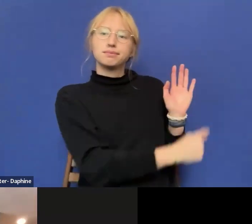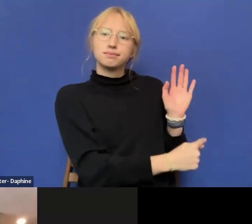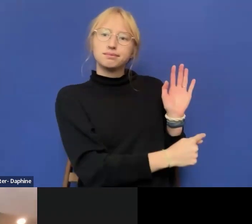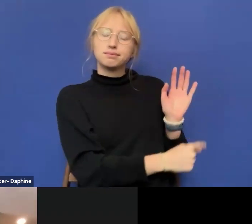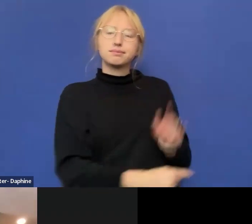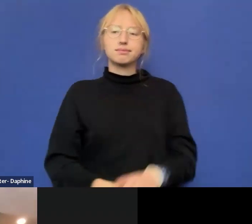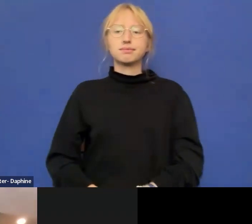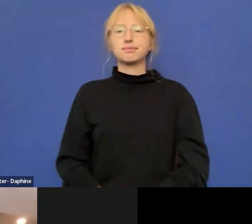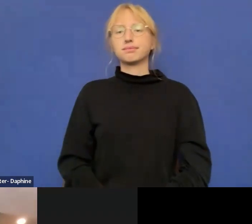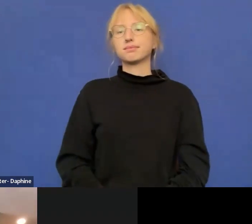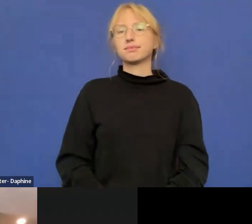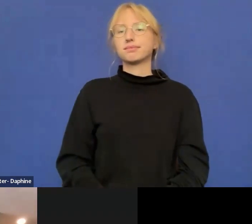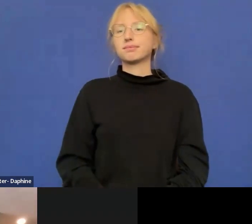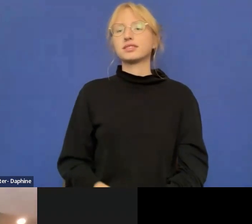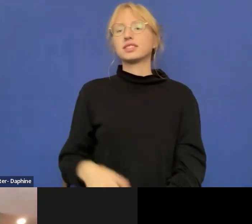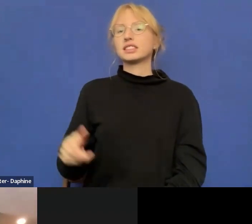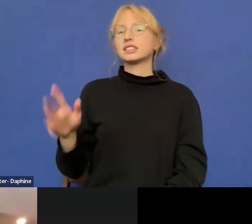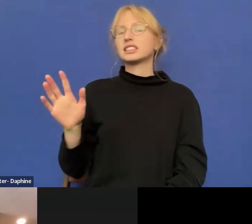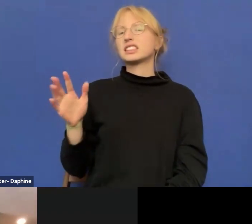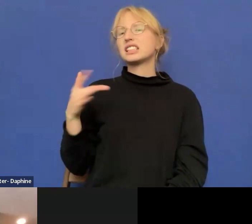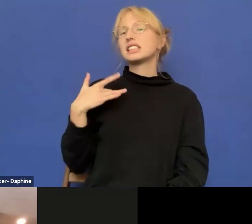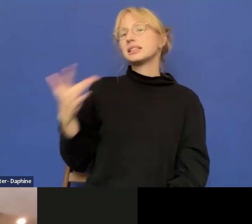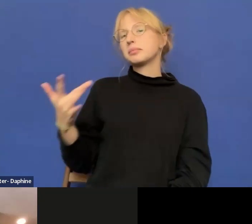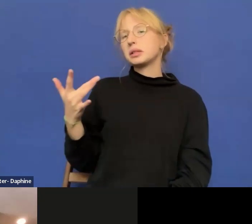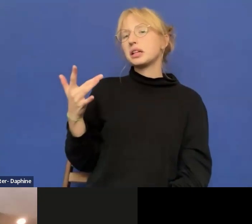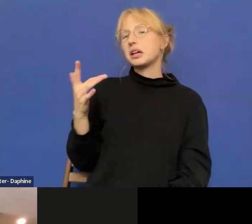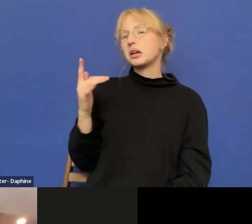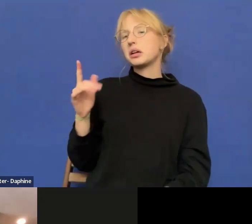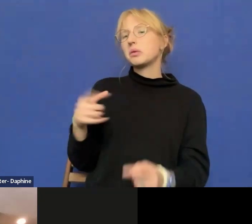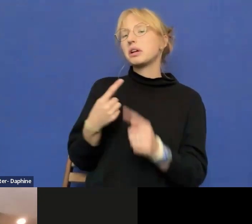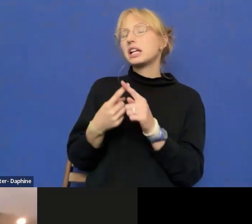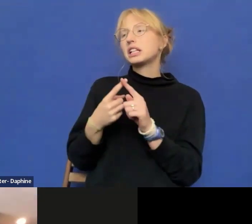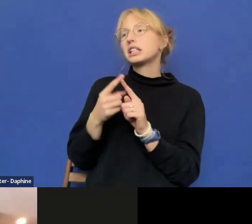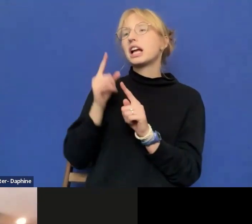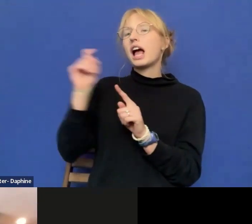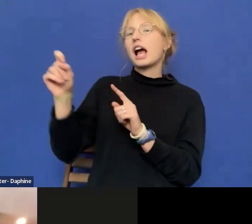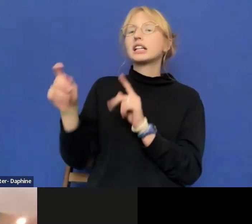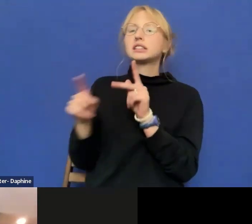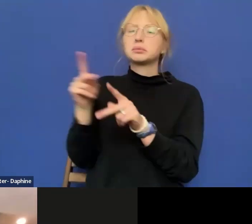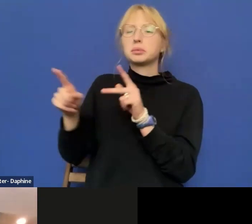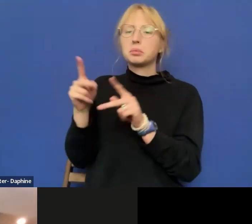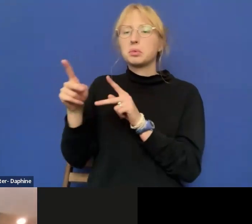usually when we ask people there what brings them to